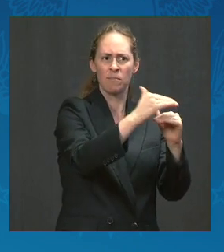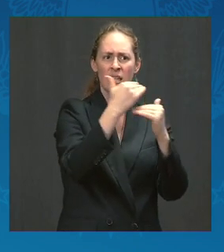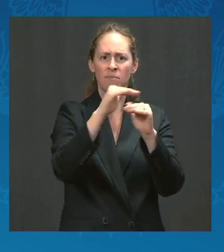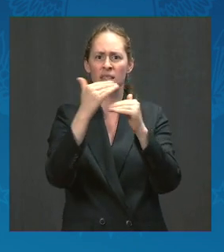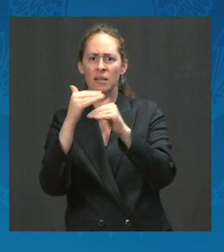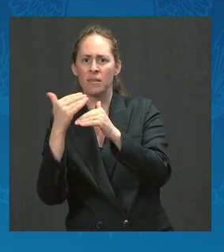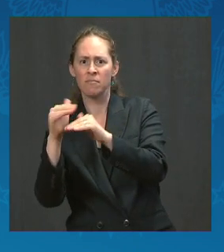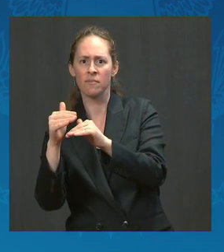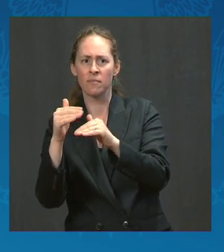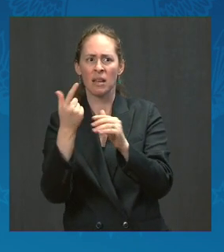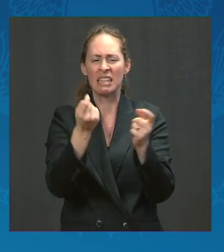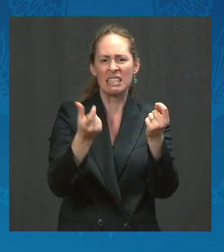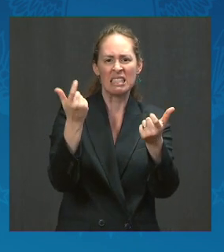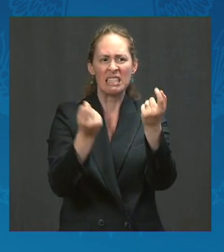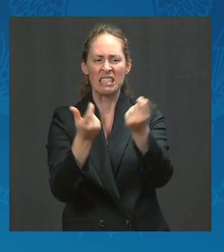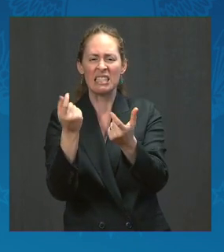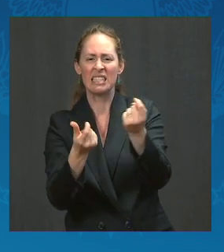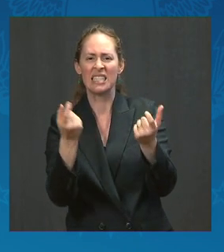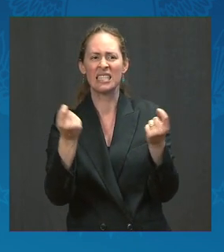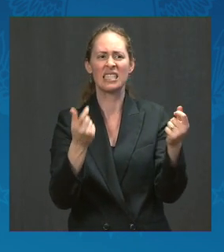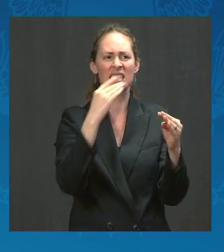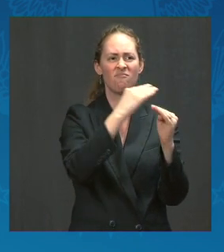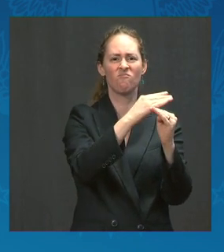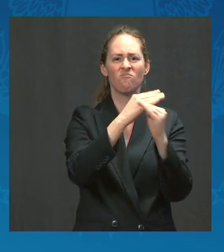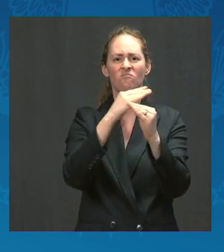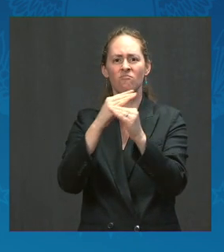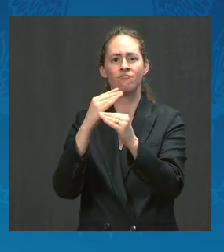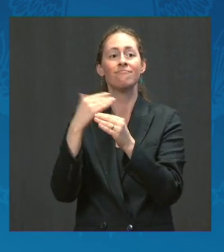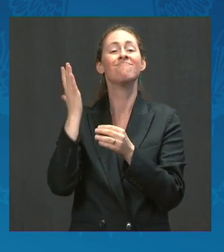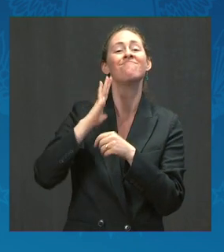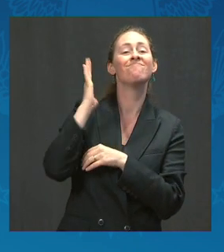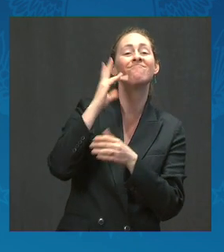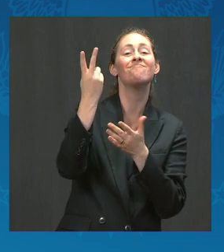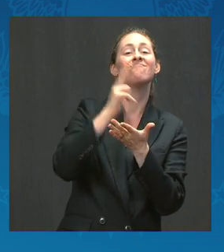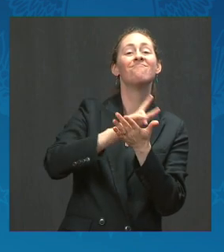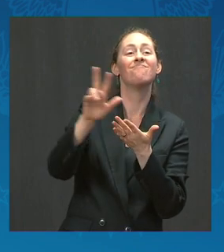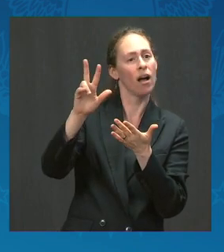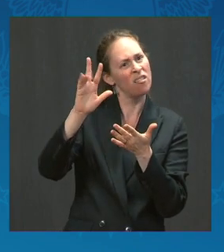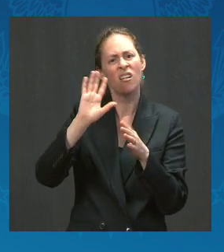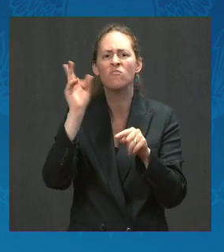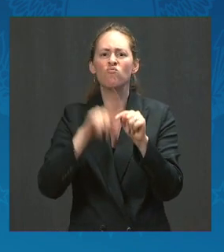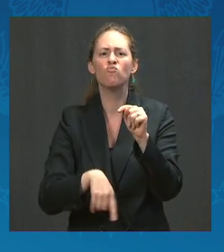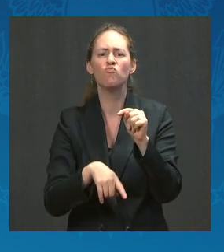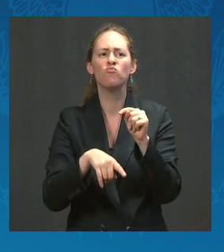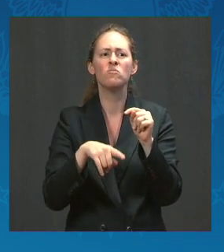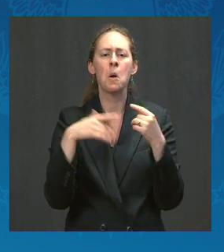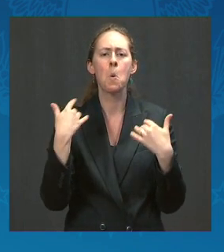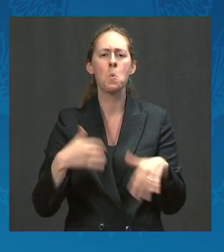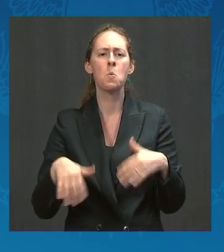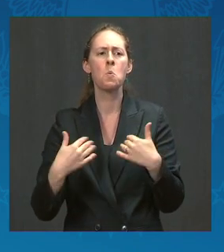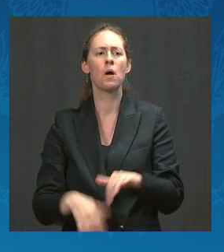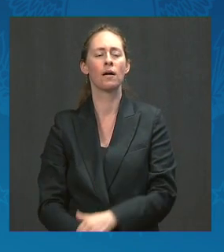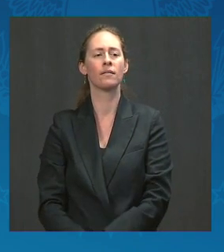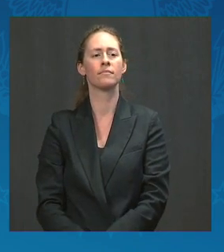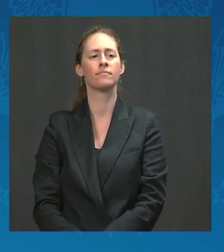reducing the number of days in early voting, reducing the number of dropboxes that are available,